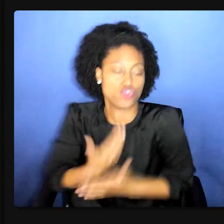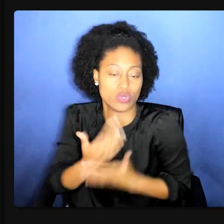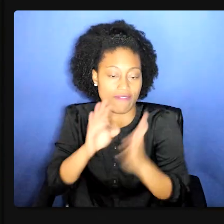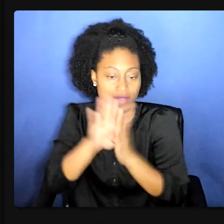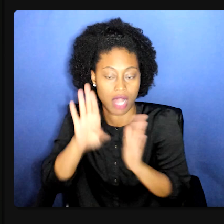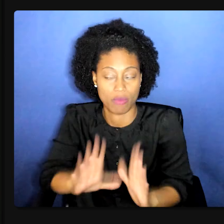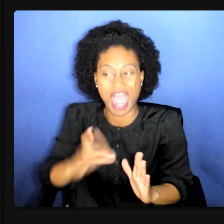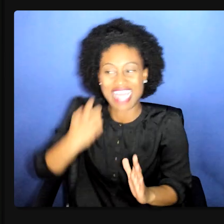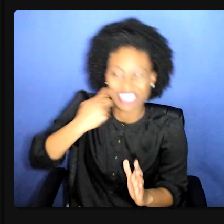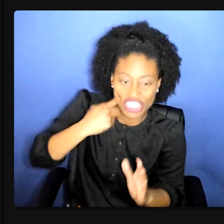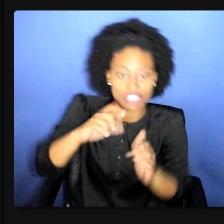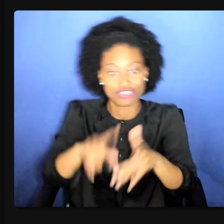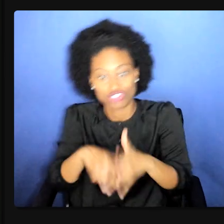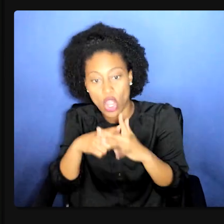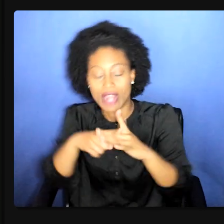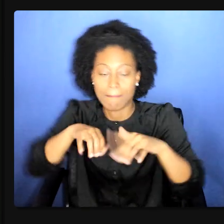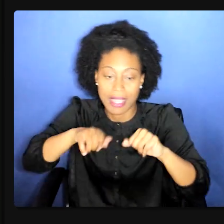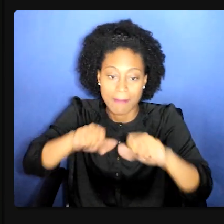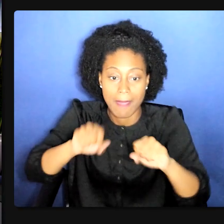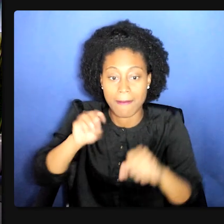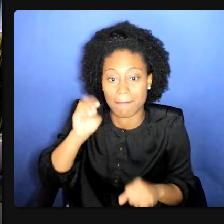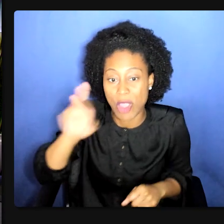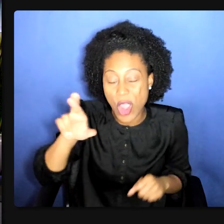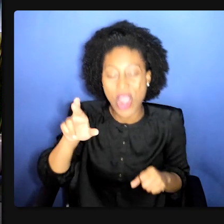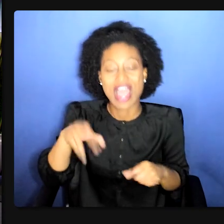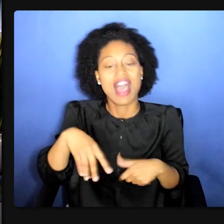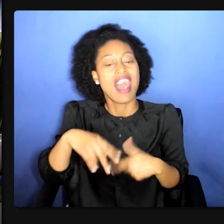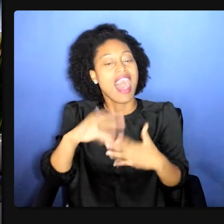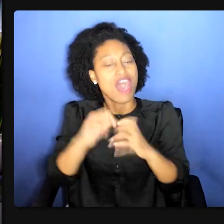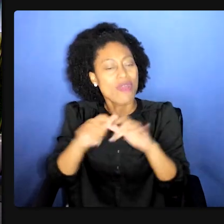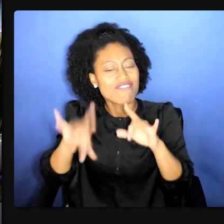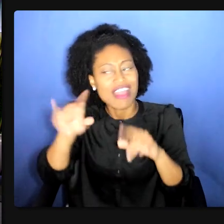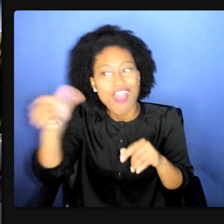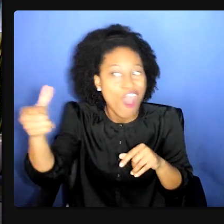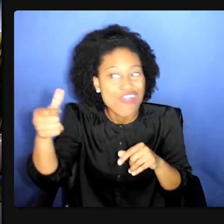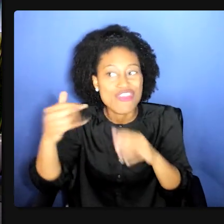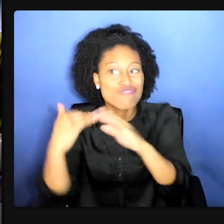find other mixed reality developers oh i'm very glad that you're interested in mixed reality and